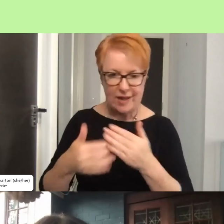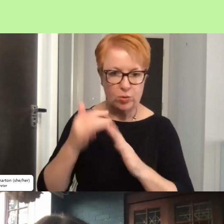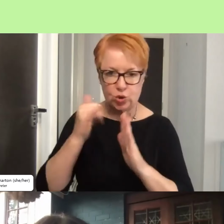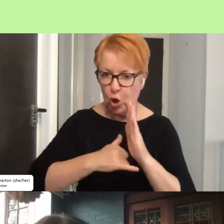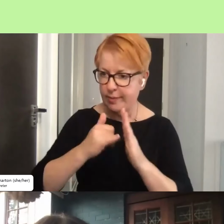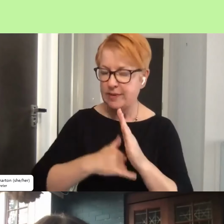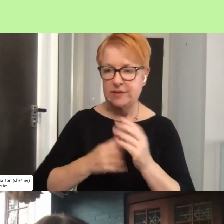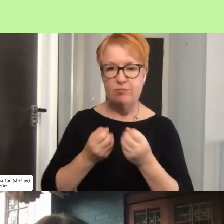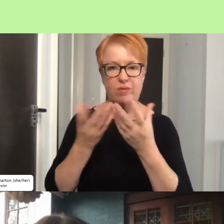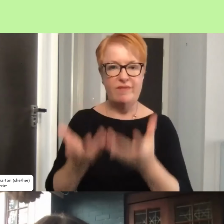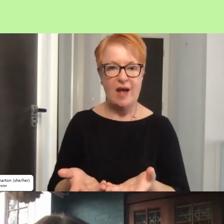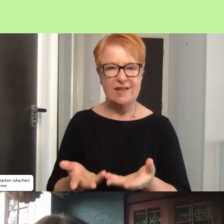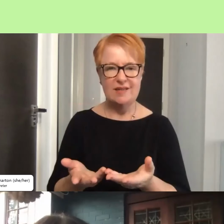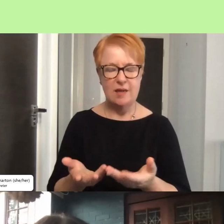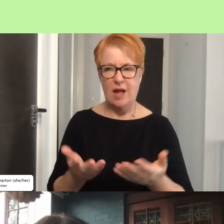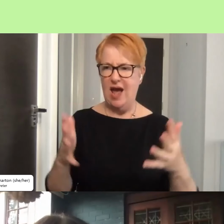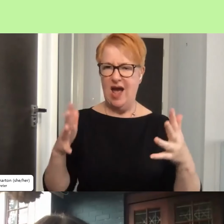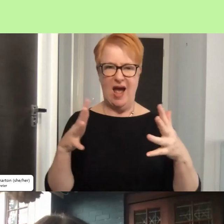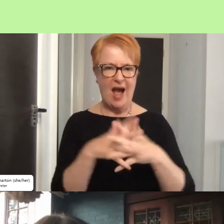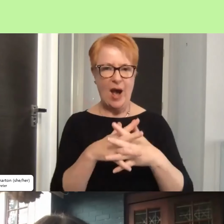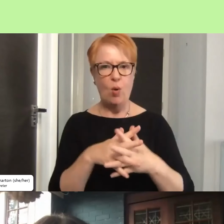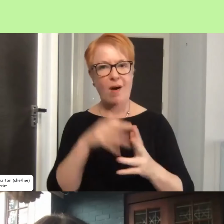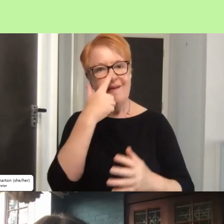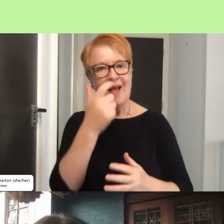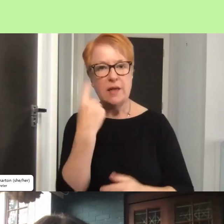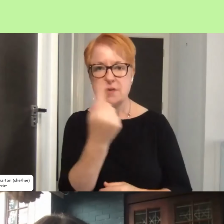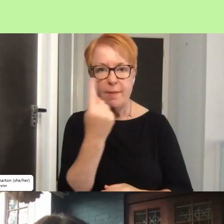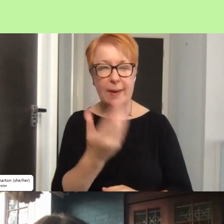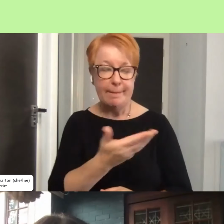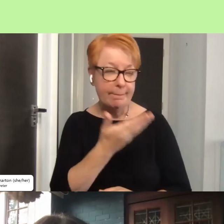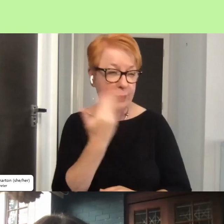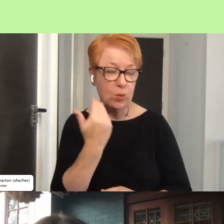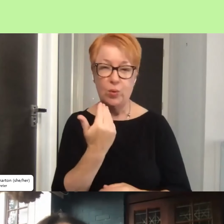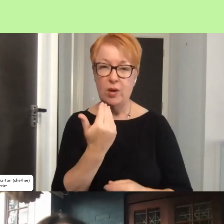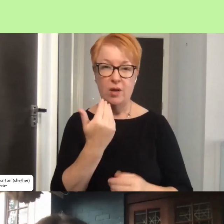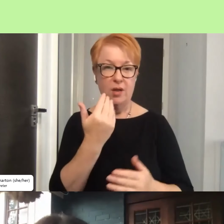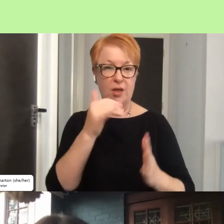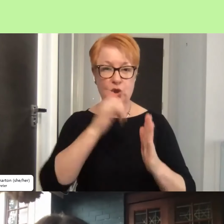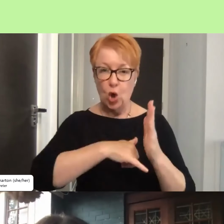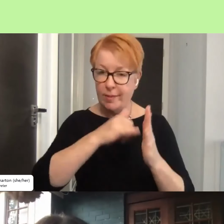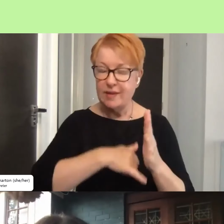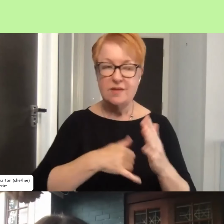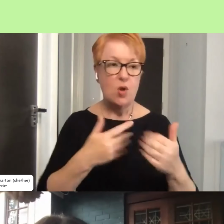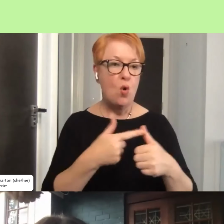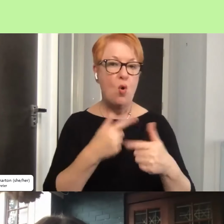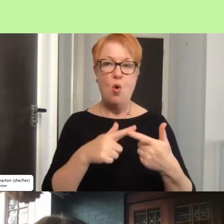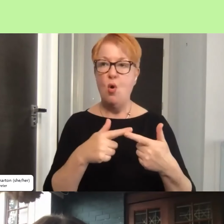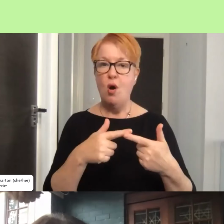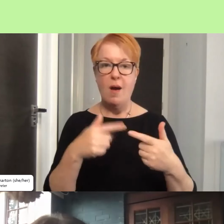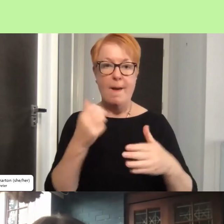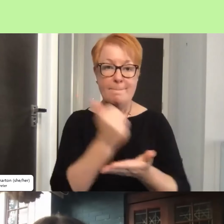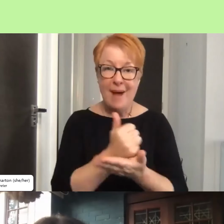how can you make someone who actually don't have a mailbox, address or bank account to be paid?